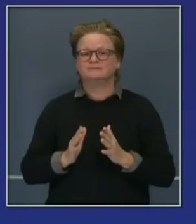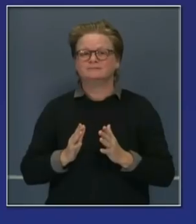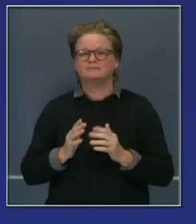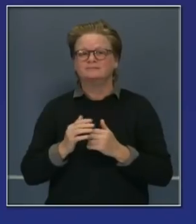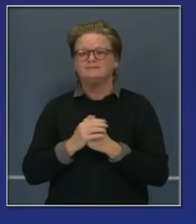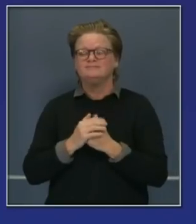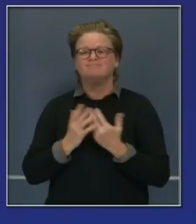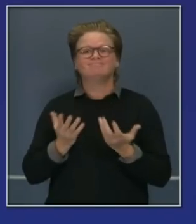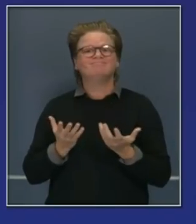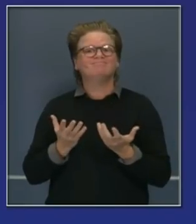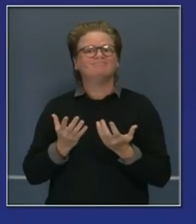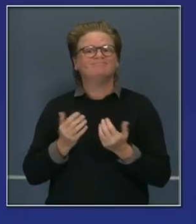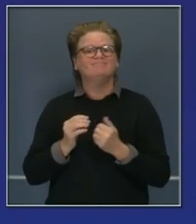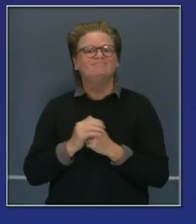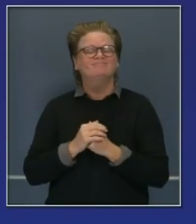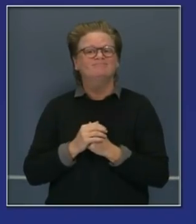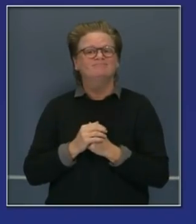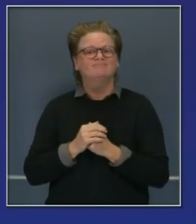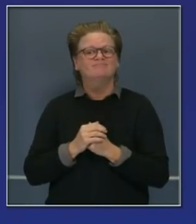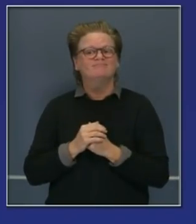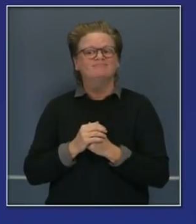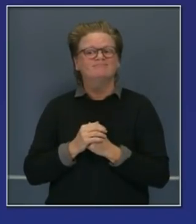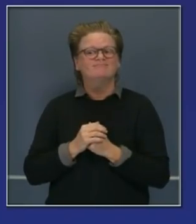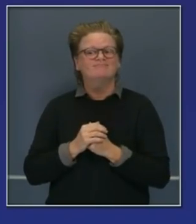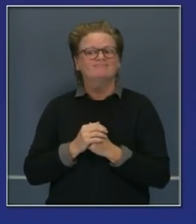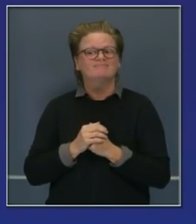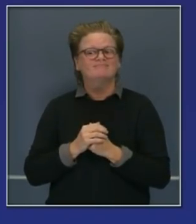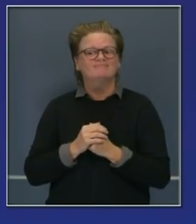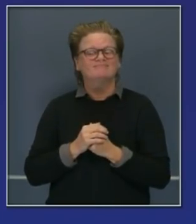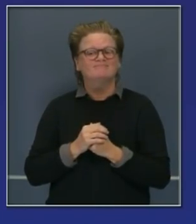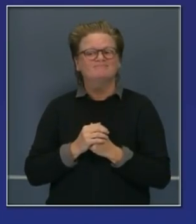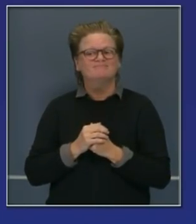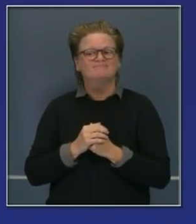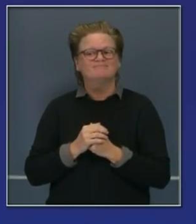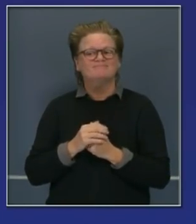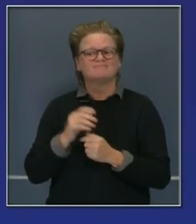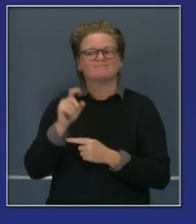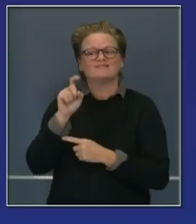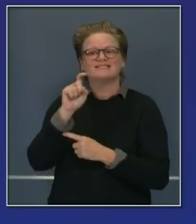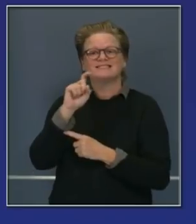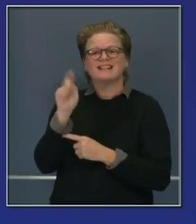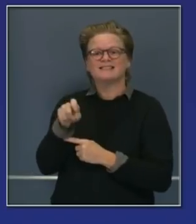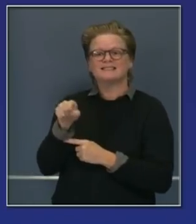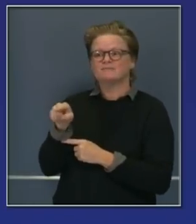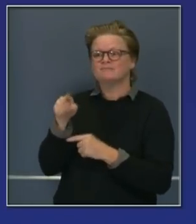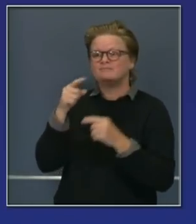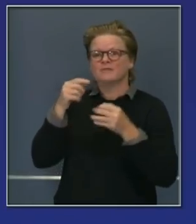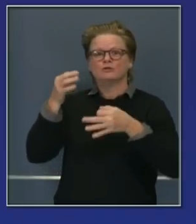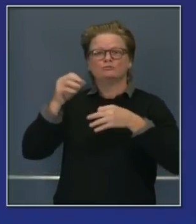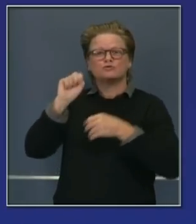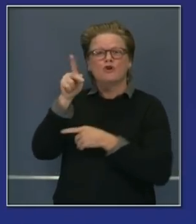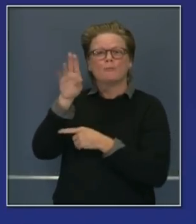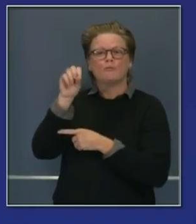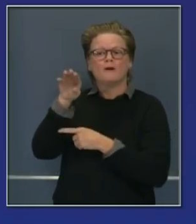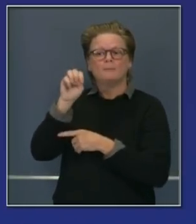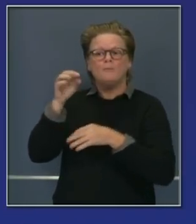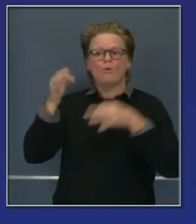MILLIONS OF AMERICANS. NOT AN EXAGGERATION OF ALL. HUNDREDS OF MILLIONS OF